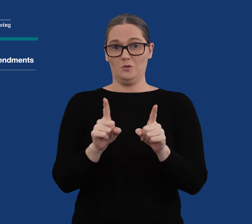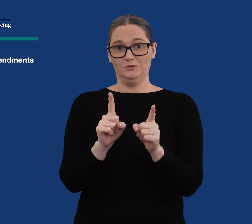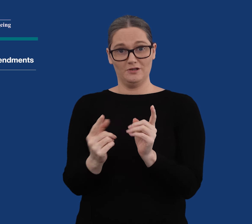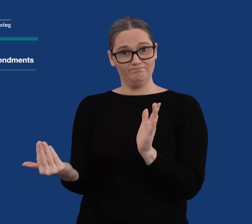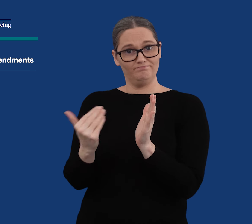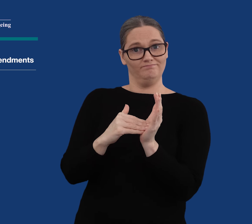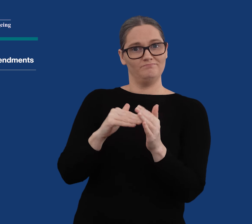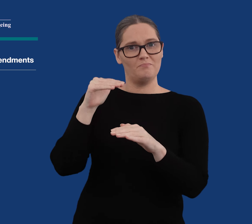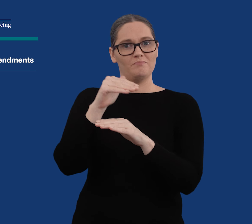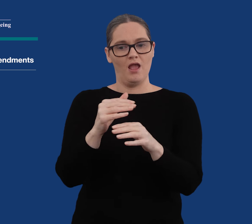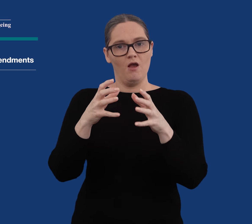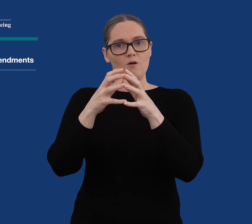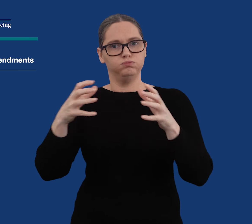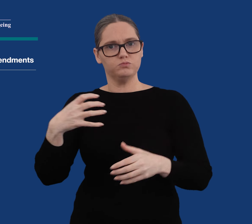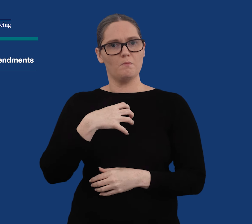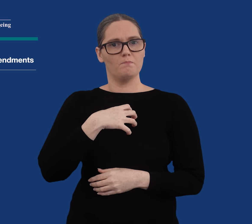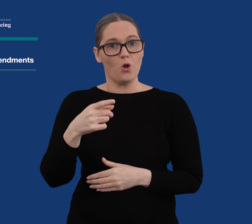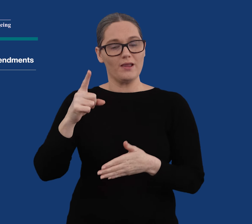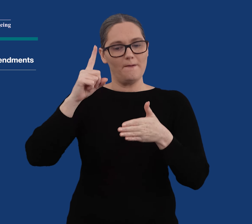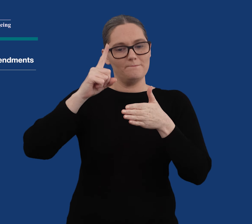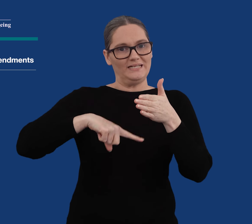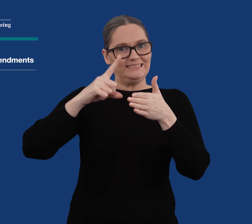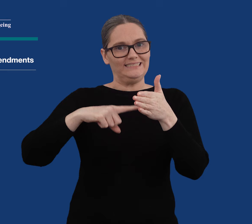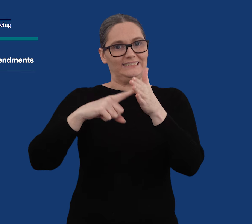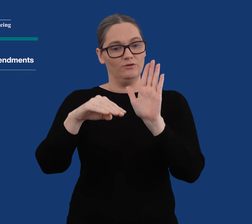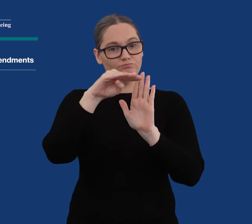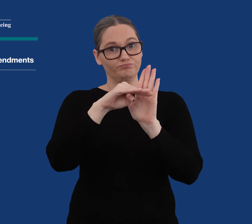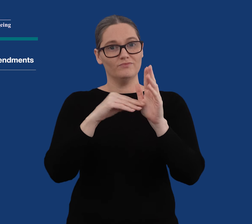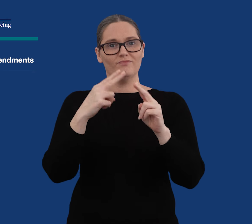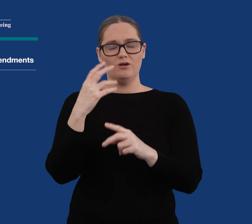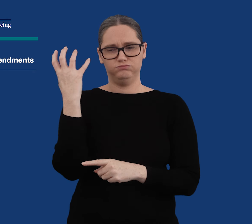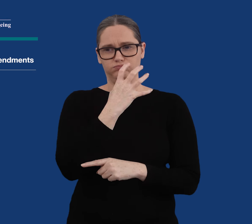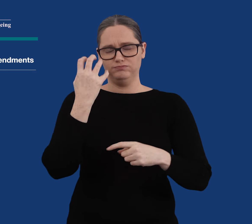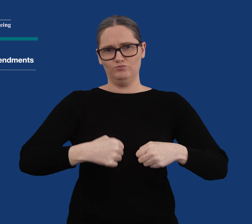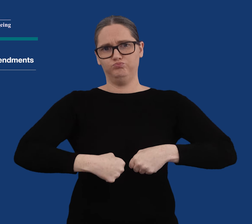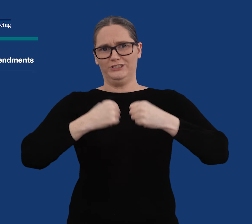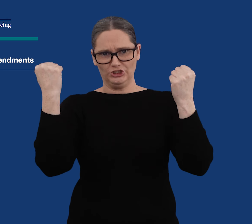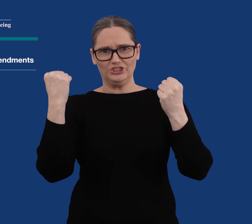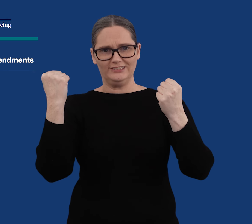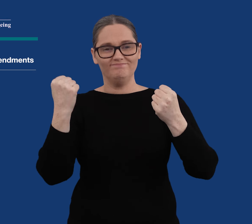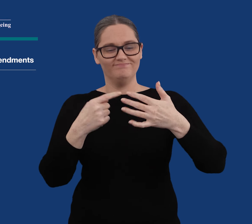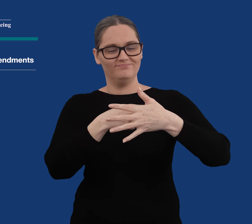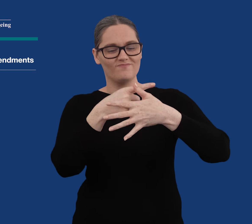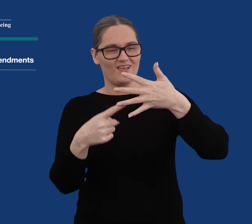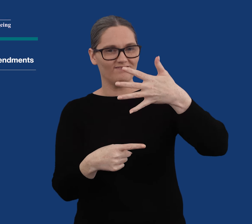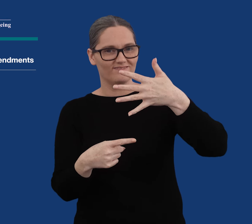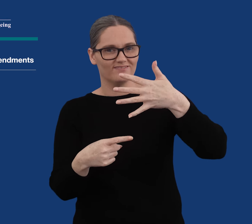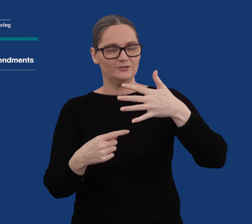And introduces increased civil penalty provisions for aggravated breaches: